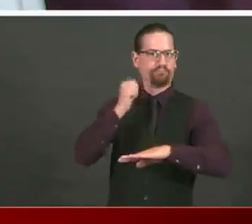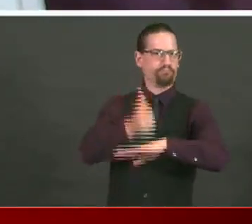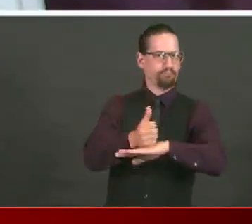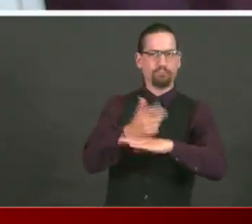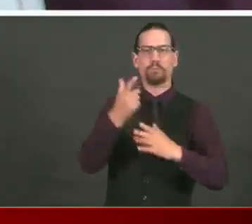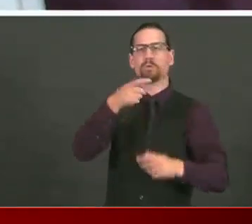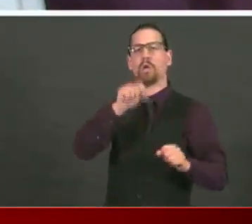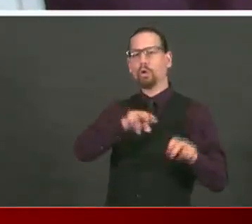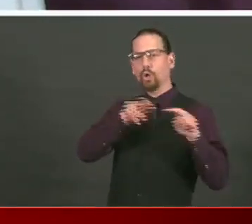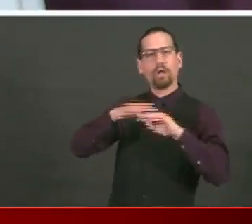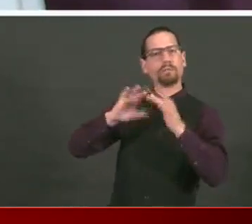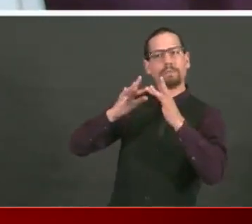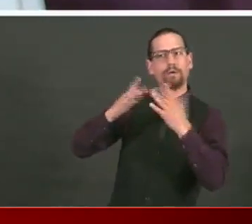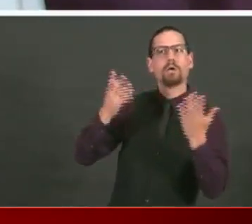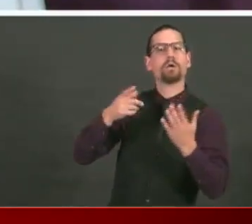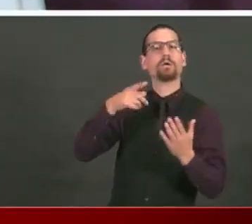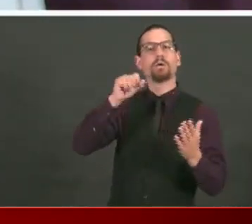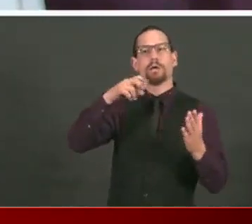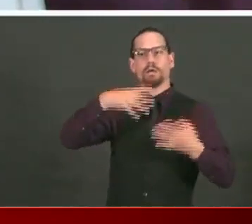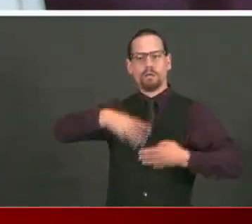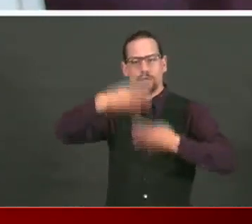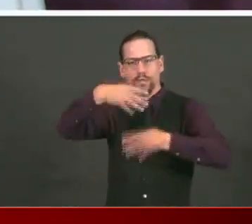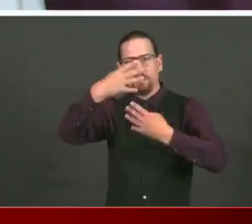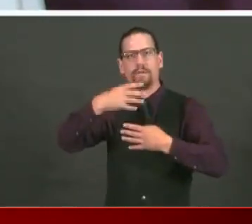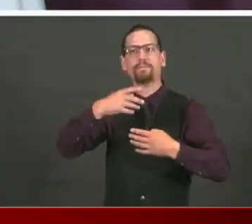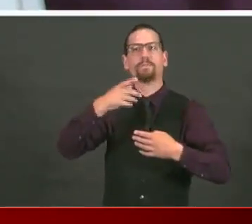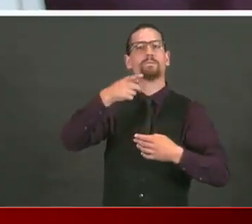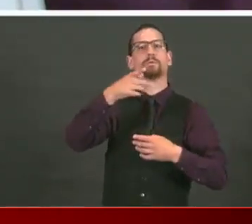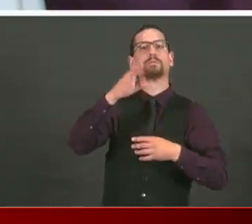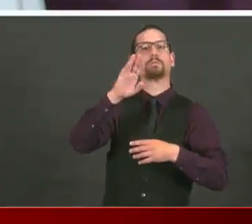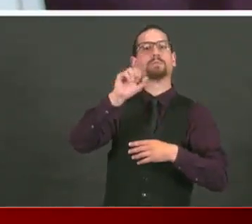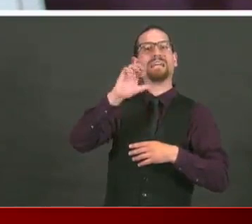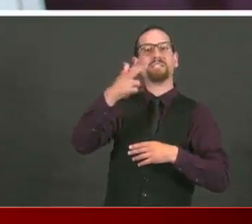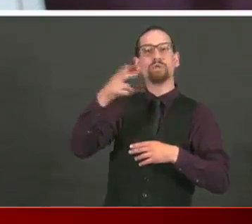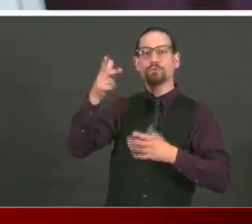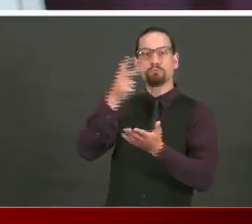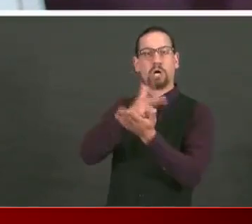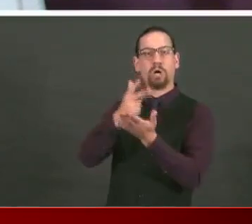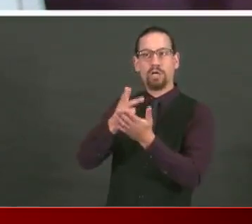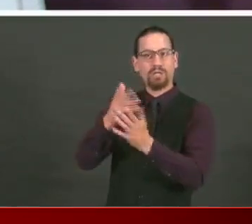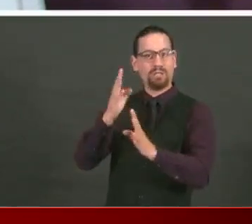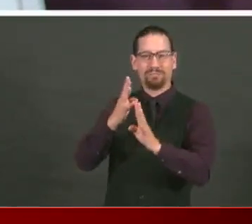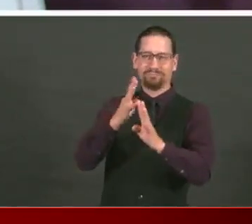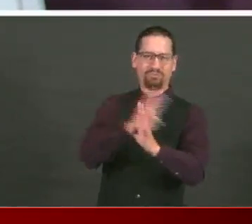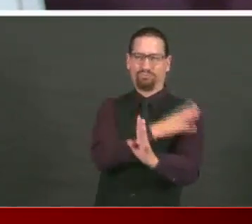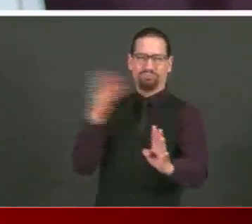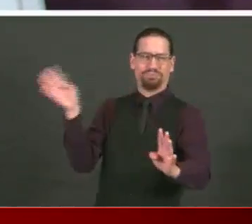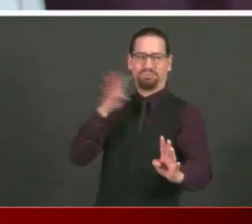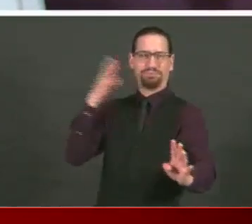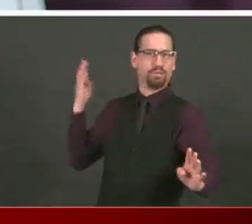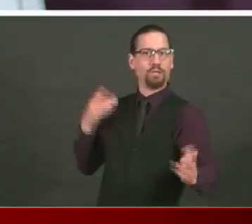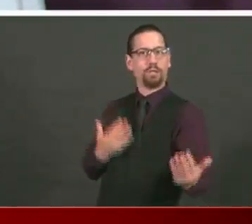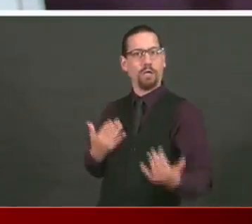I KNOW A LOT OF FOLKS DROVE TO THE BEACH JUST TO FIND OUT THEY HAD TO WAIT BEFORE THEY COULD GET IN.